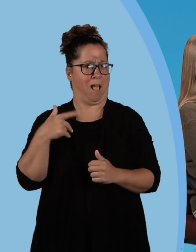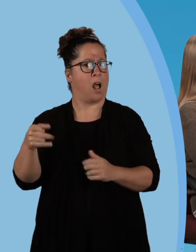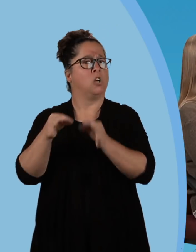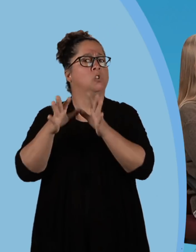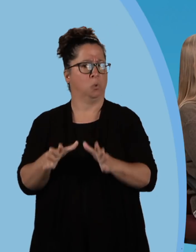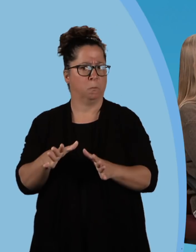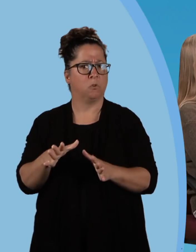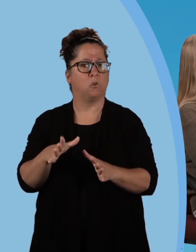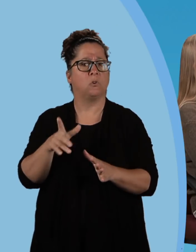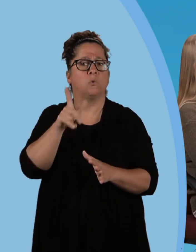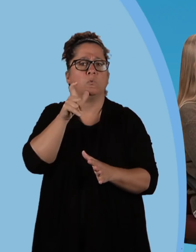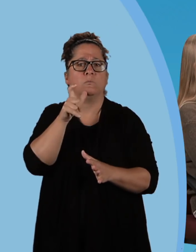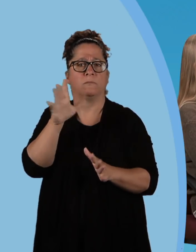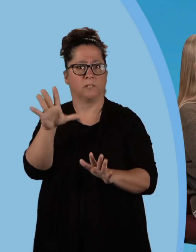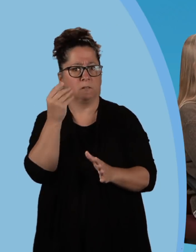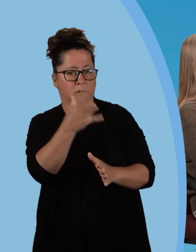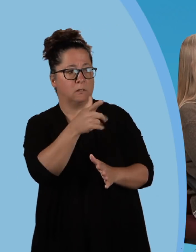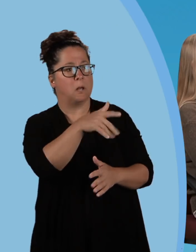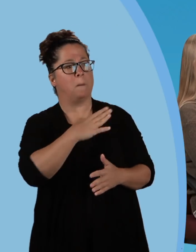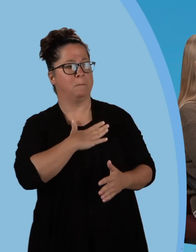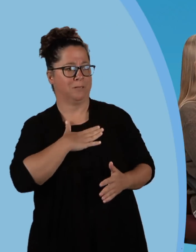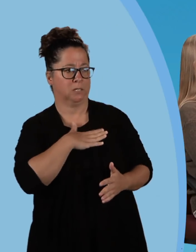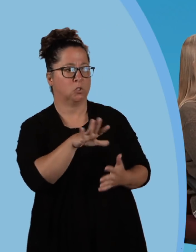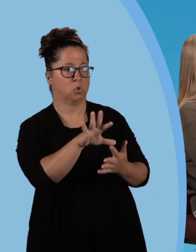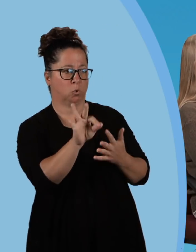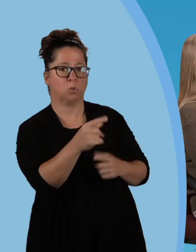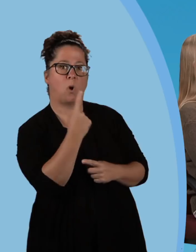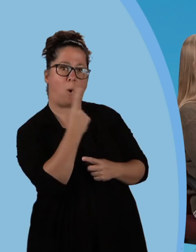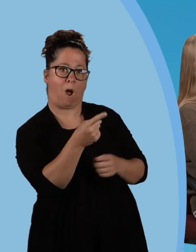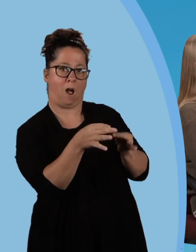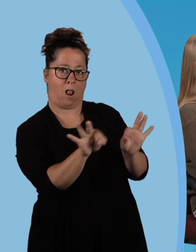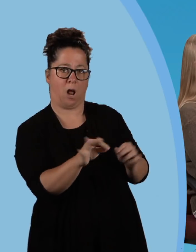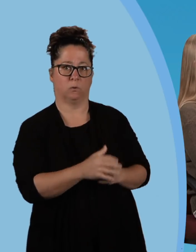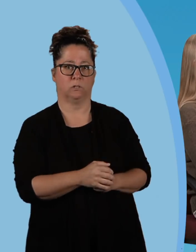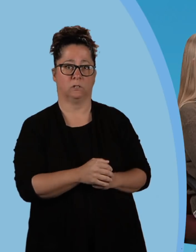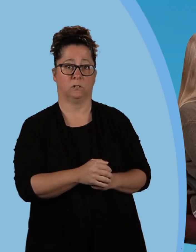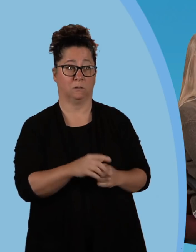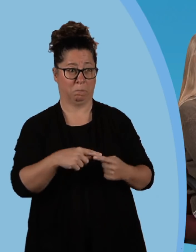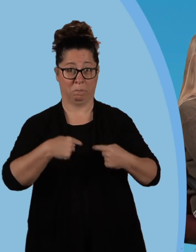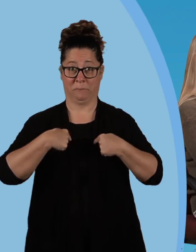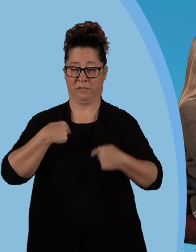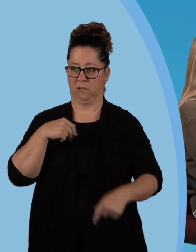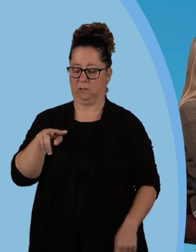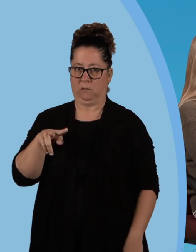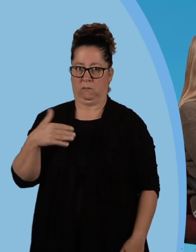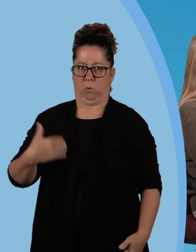"Please choose one language." And, to me, that was really offensive.